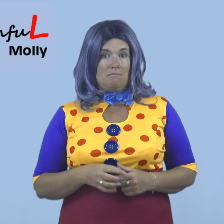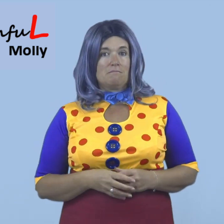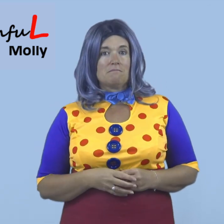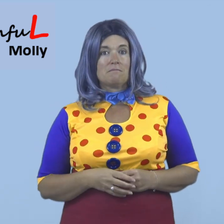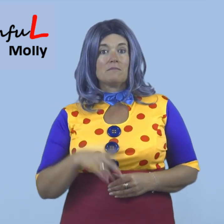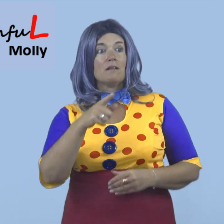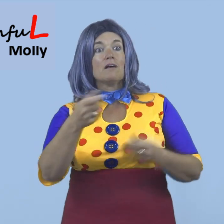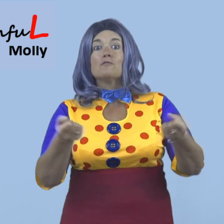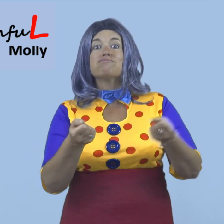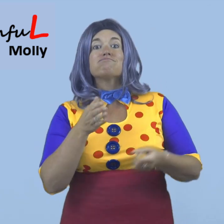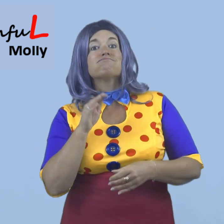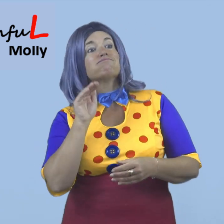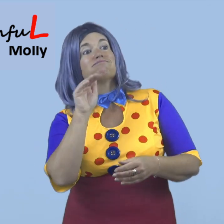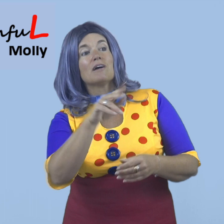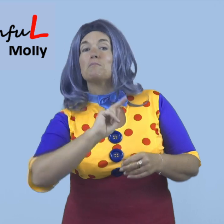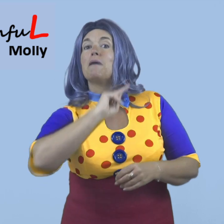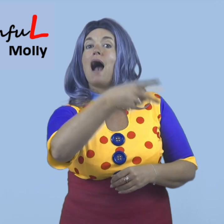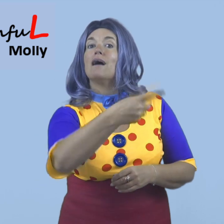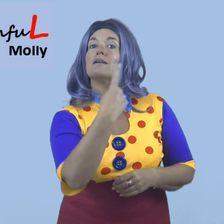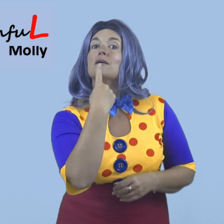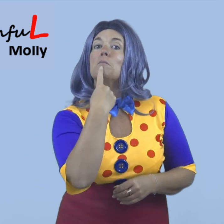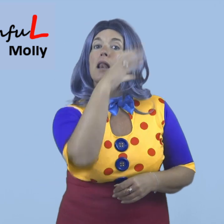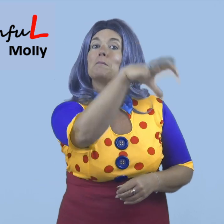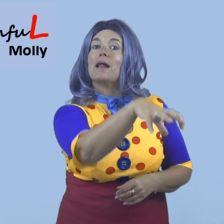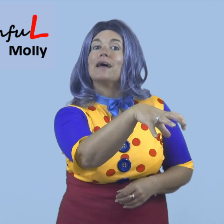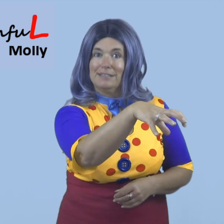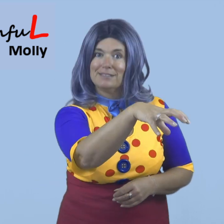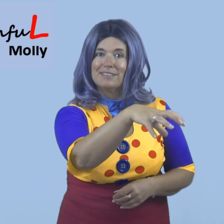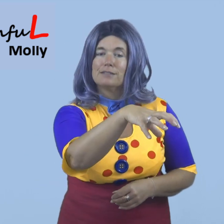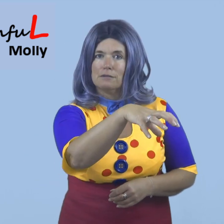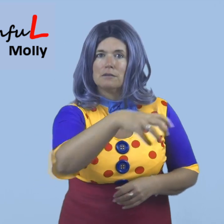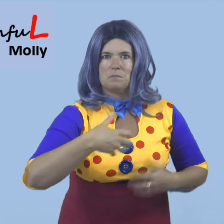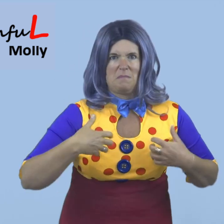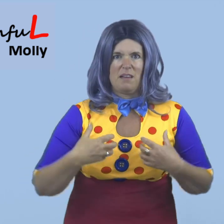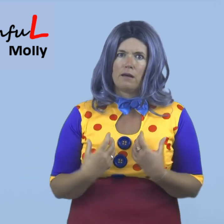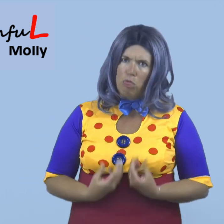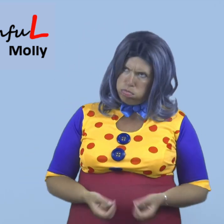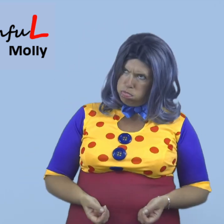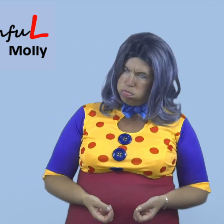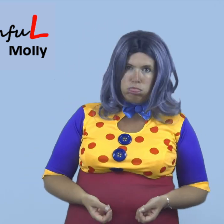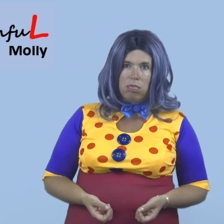Arriving back at the dairy, Meg was tired.